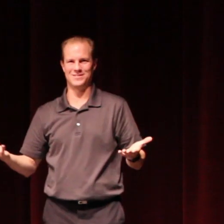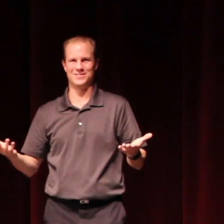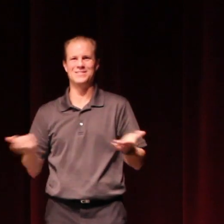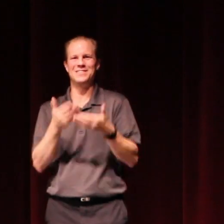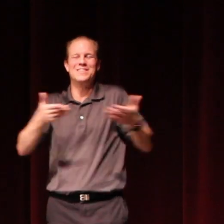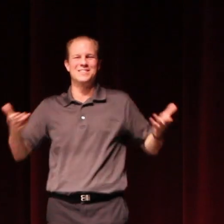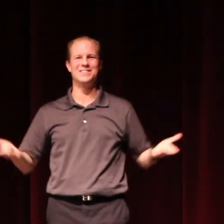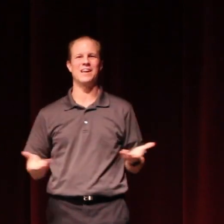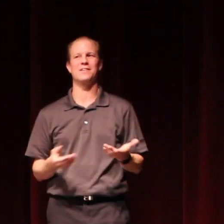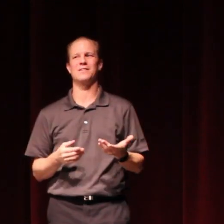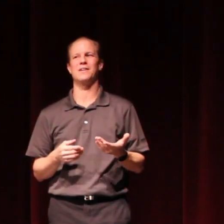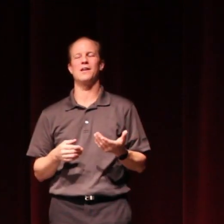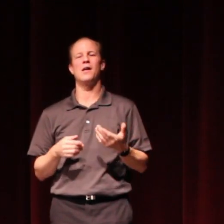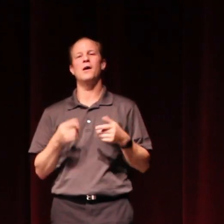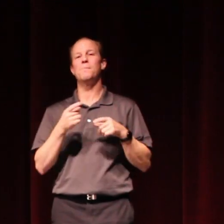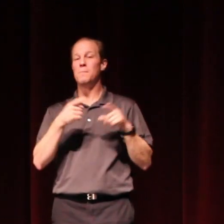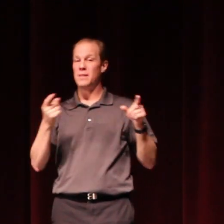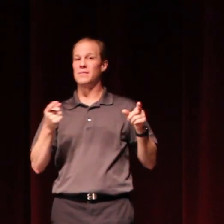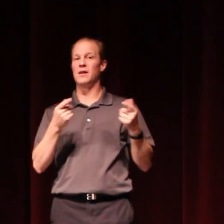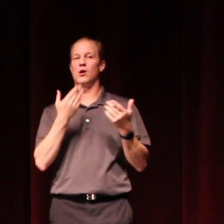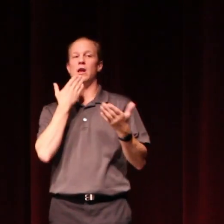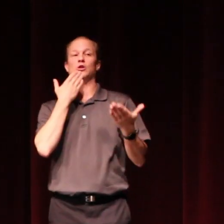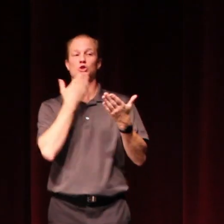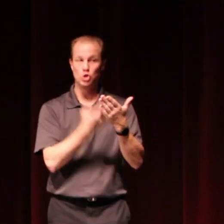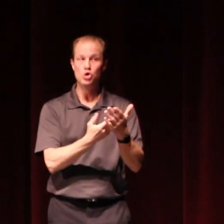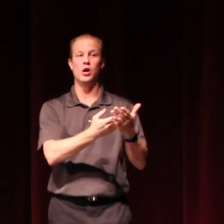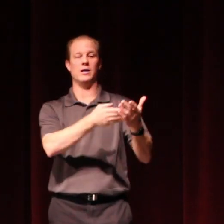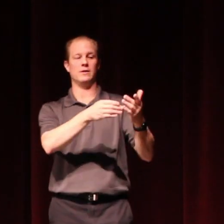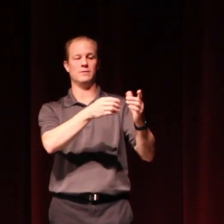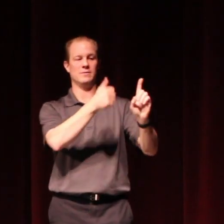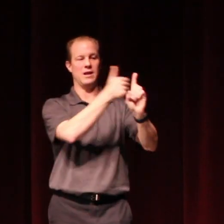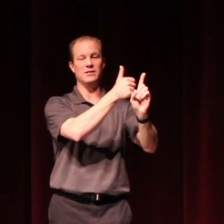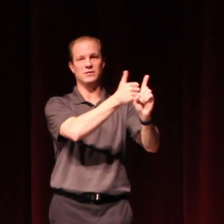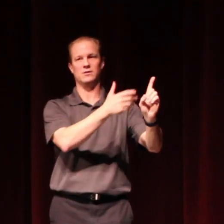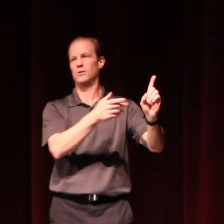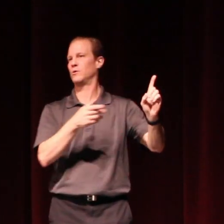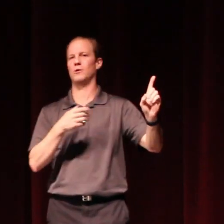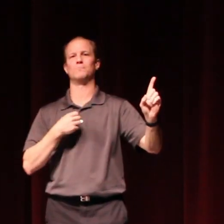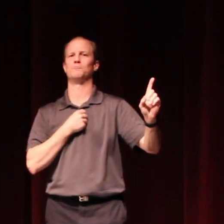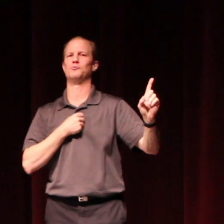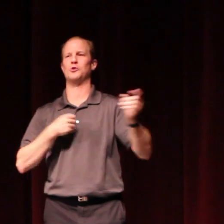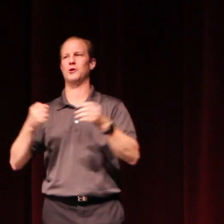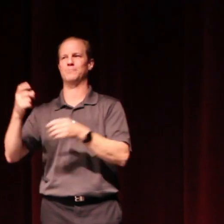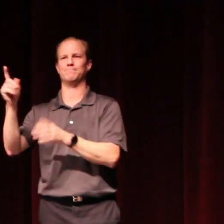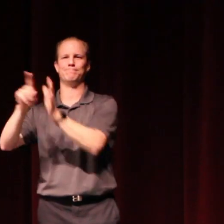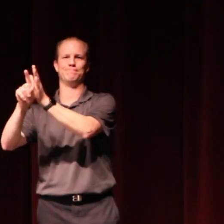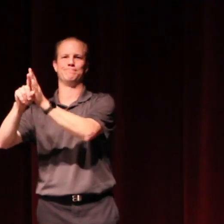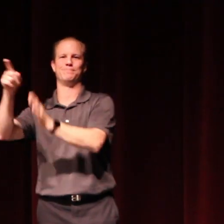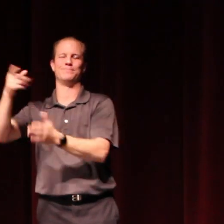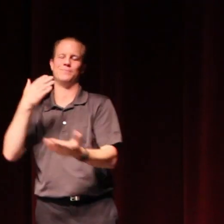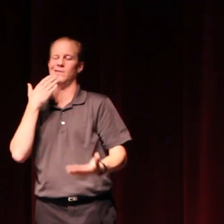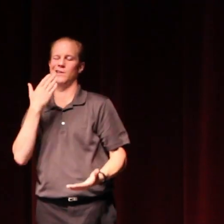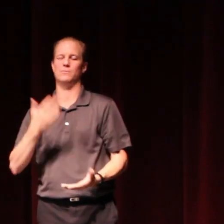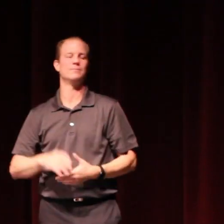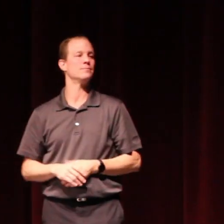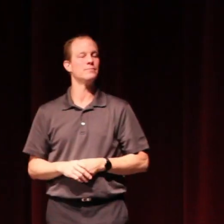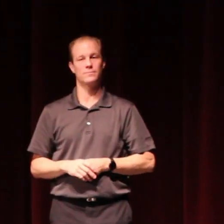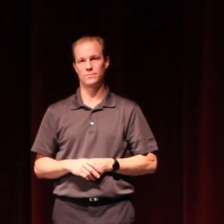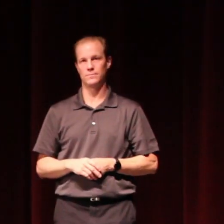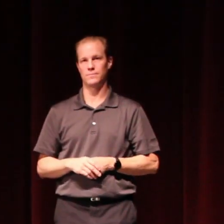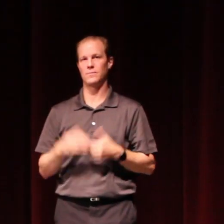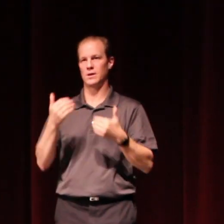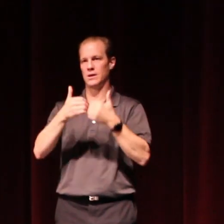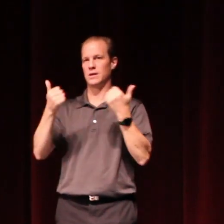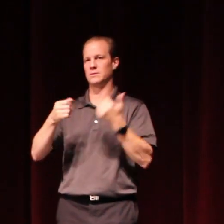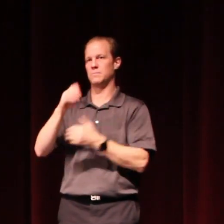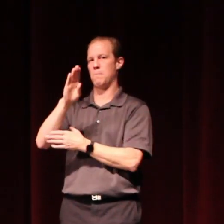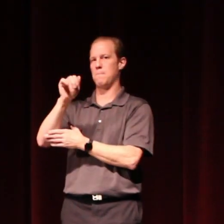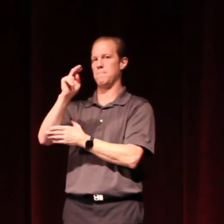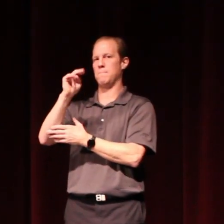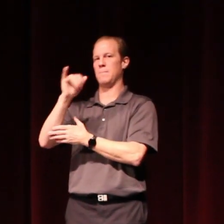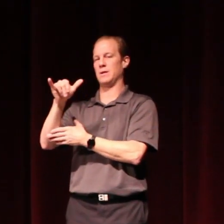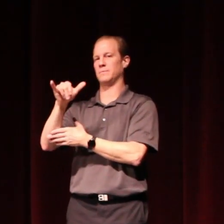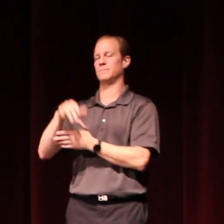but but they are a good entity. Sorry, thank you. Next is Benny Capaul.